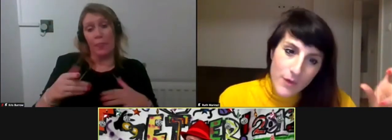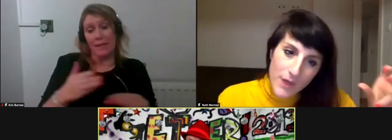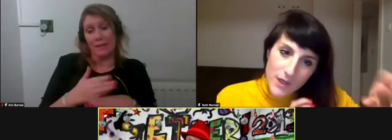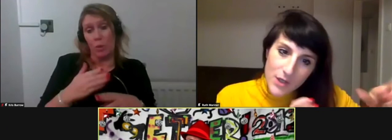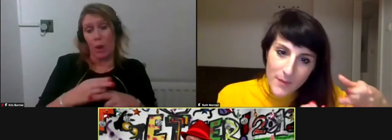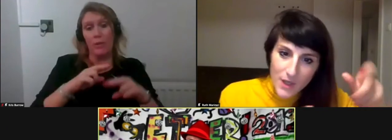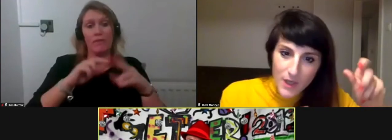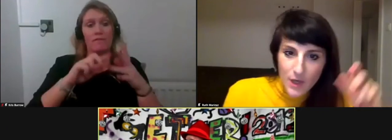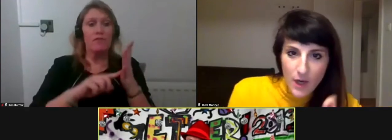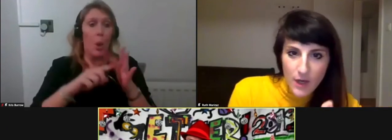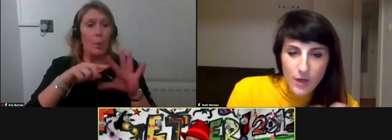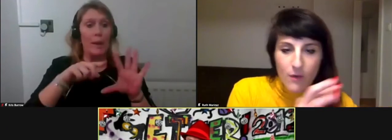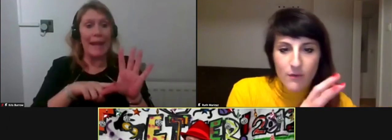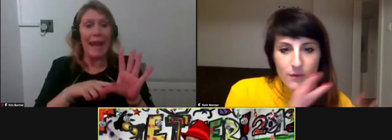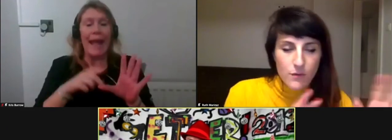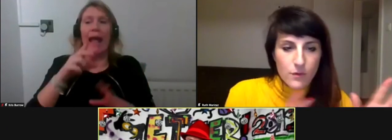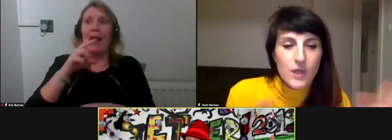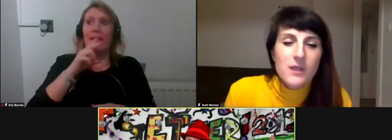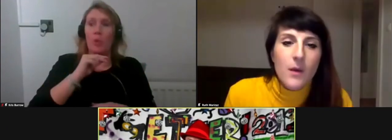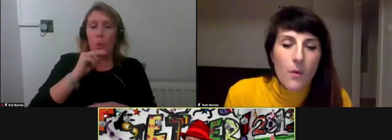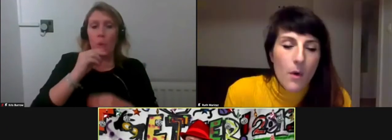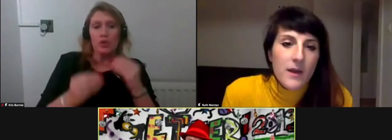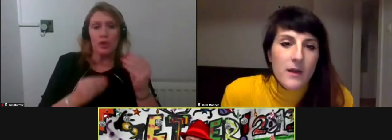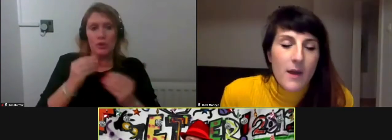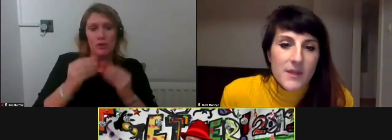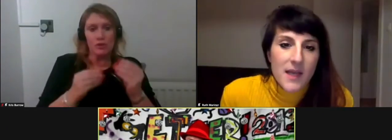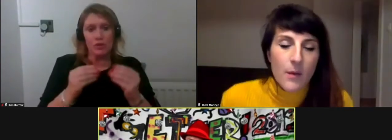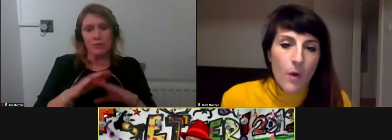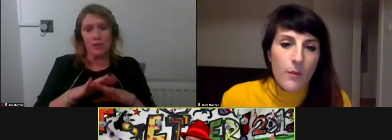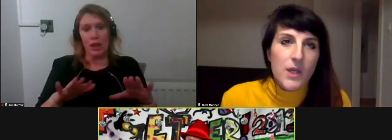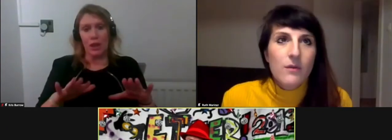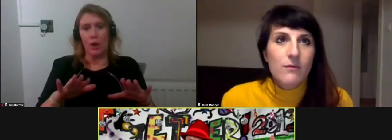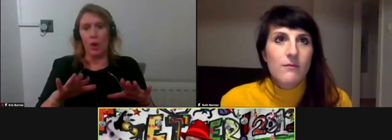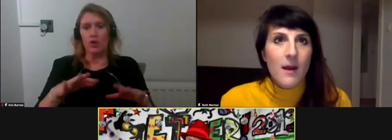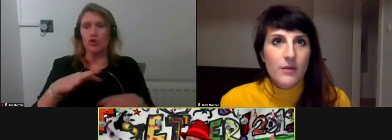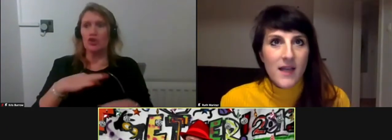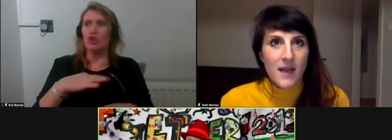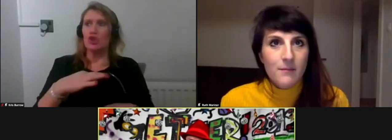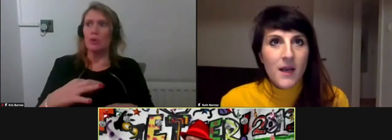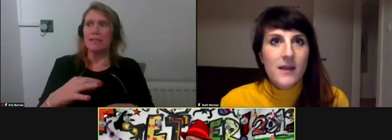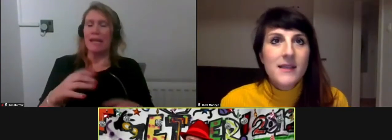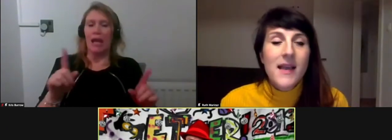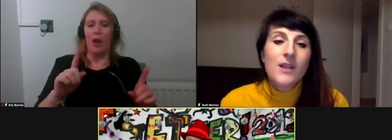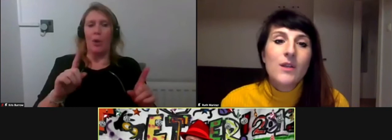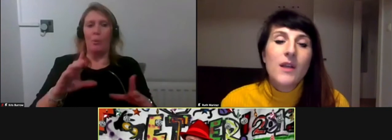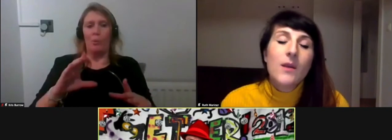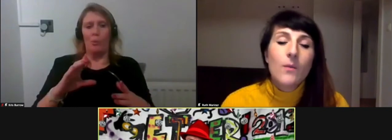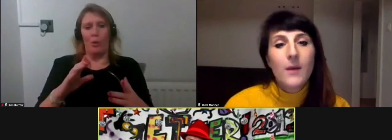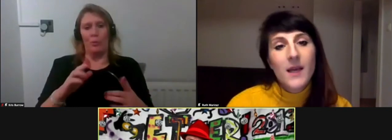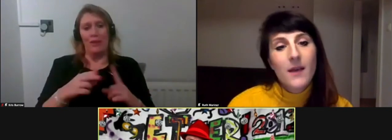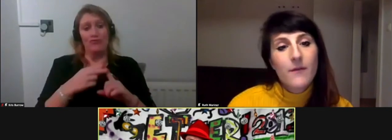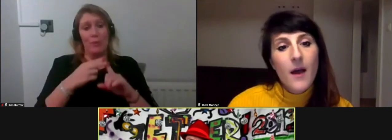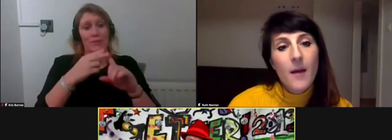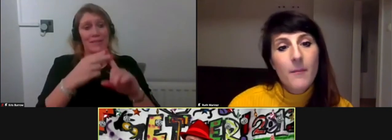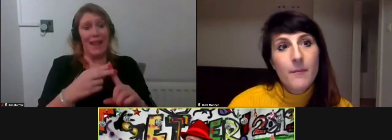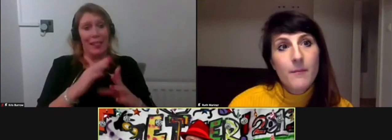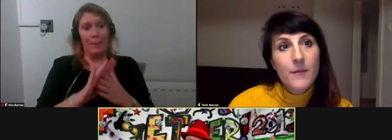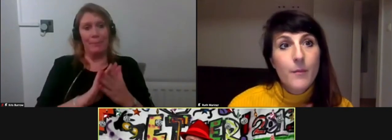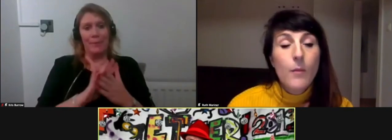the Audio Description and not, choosing what we represent and what we don't represent, because then in a way we give